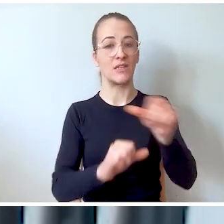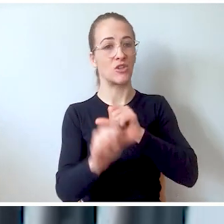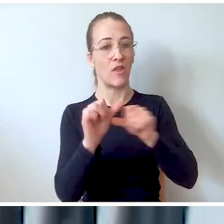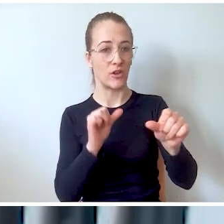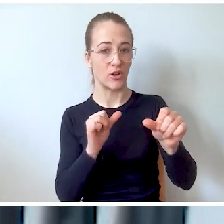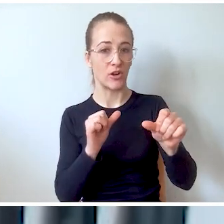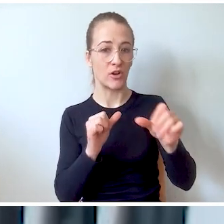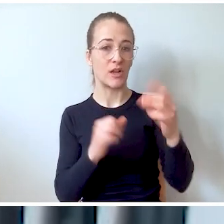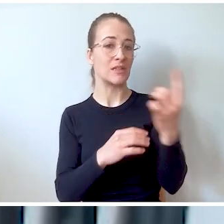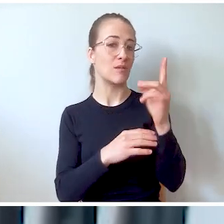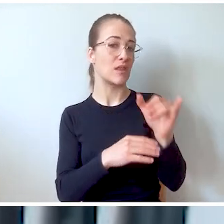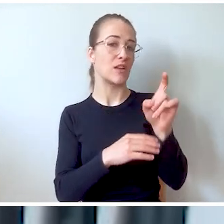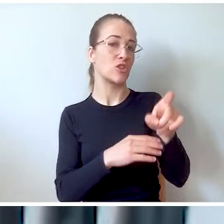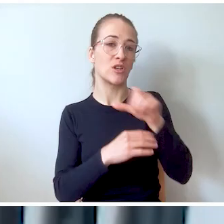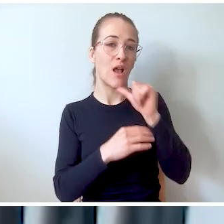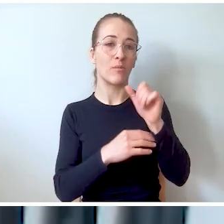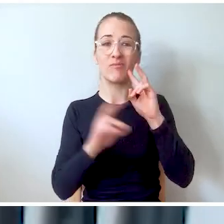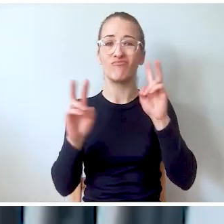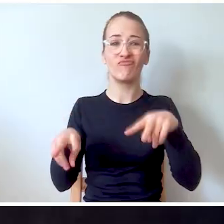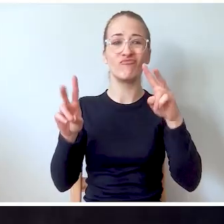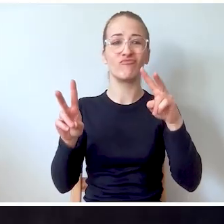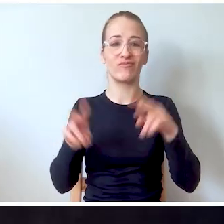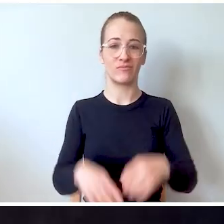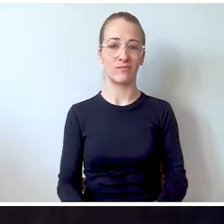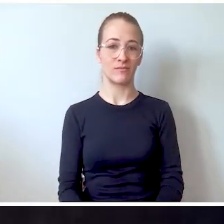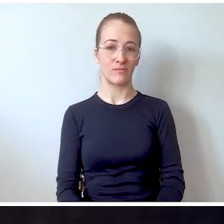and something that shouldn't be undervalued. Agreed.